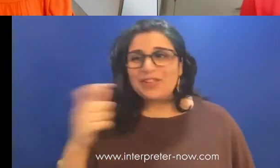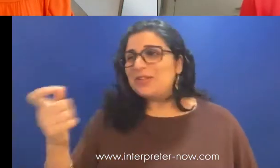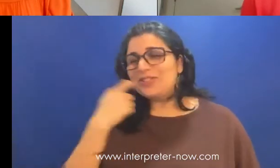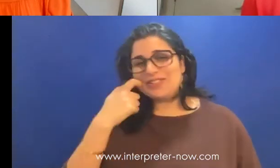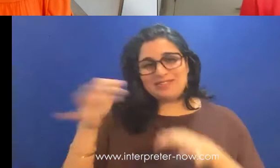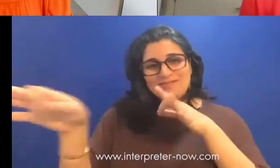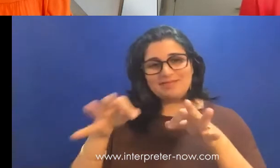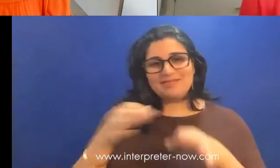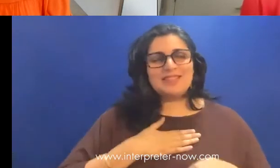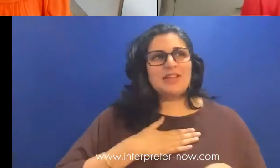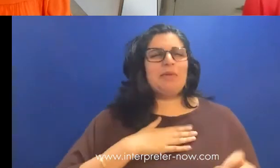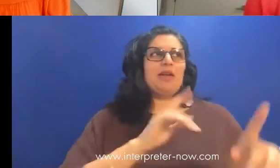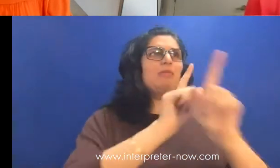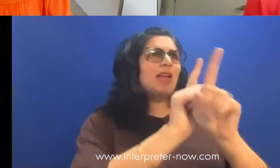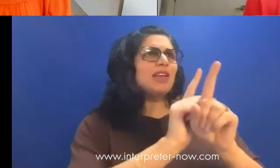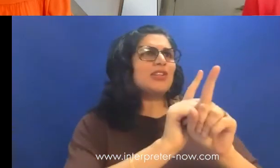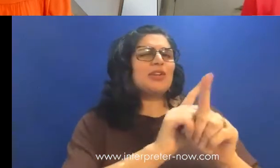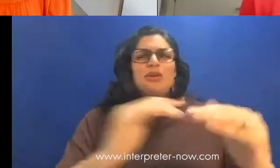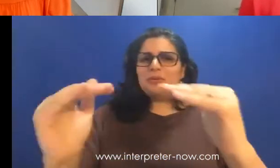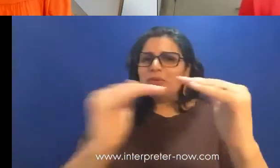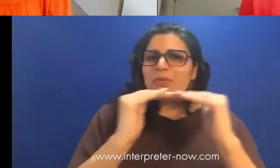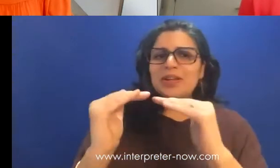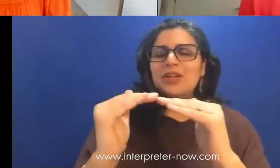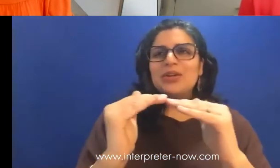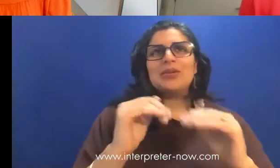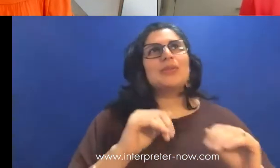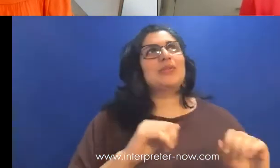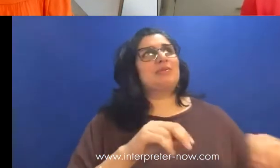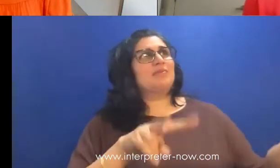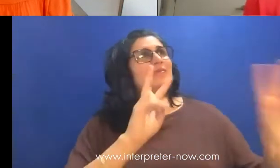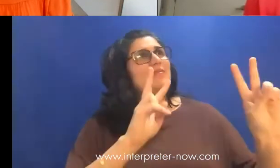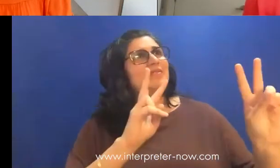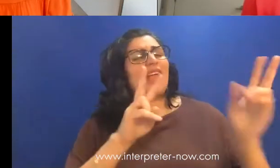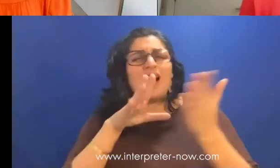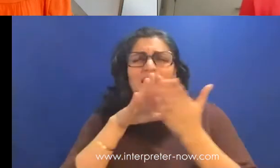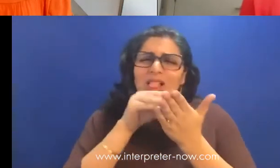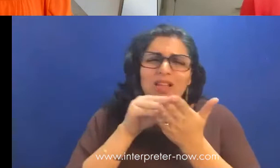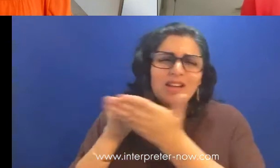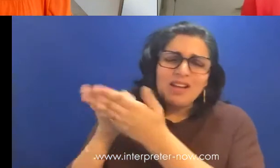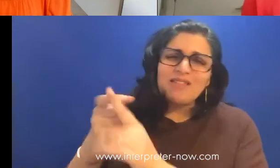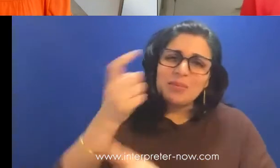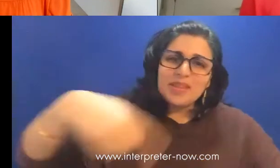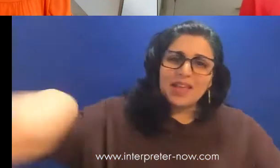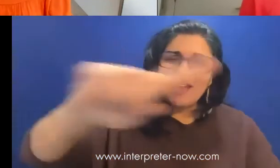I see them as my mentors, as my peers, as women that I have learned so much from personally.